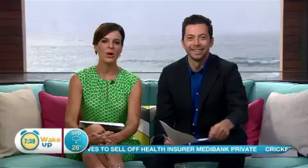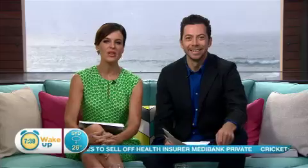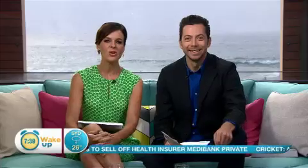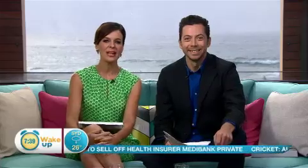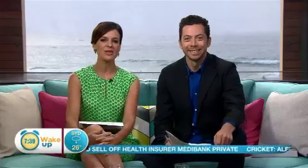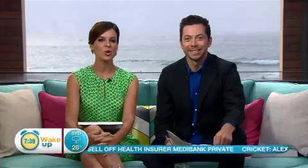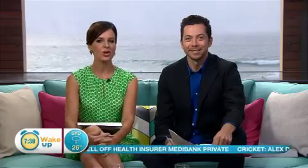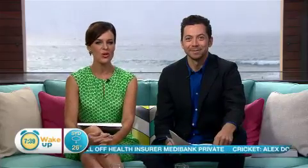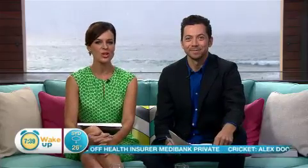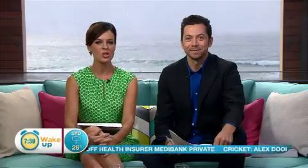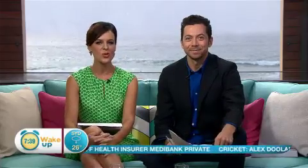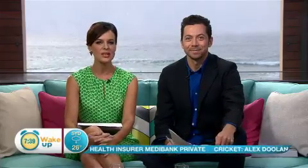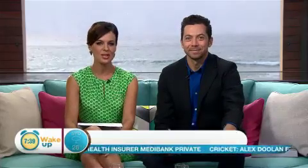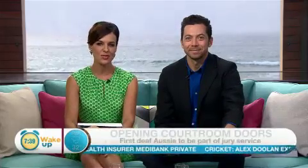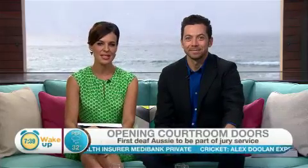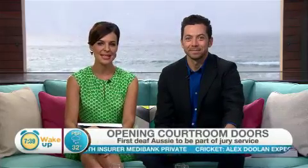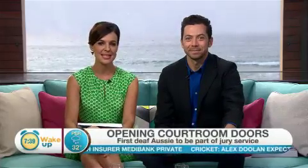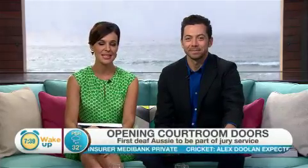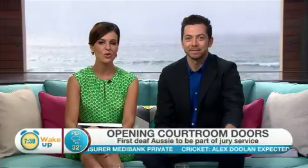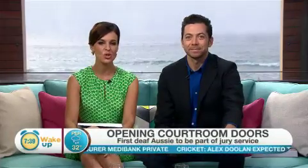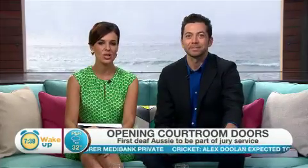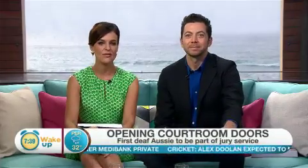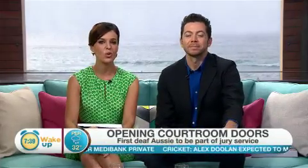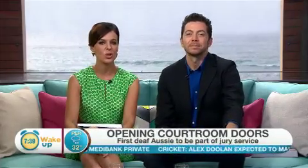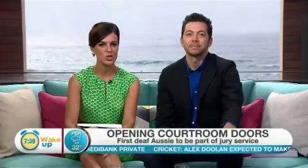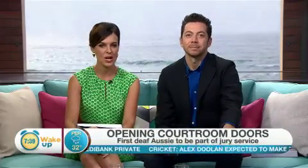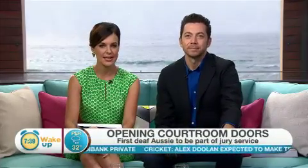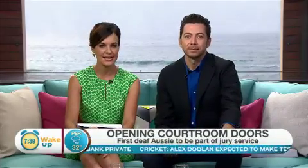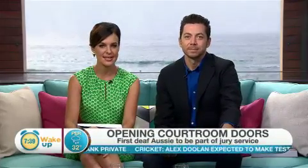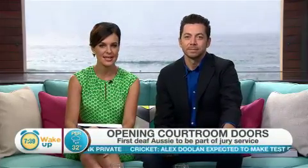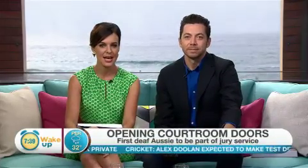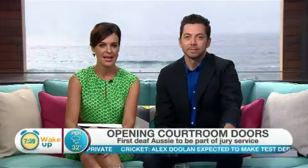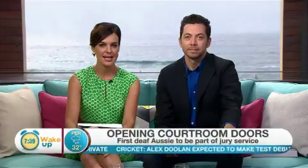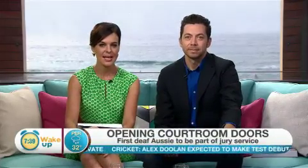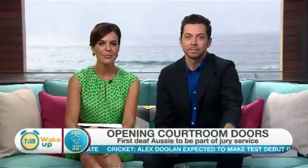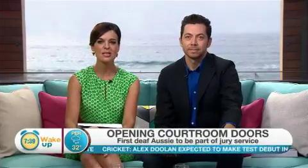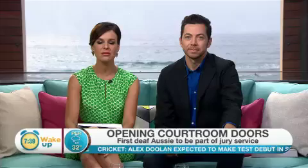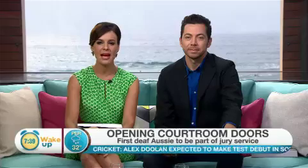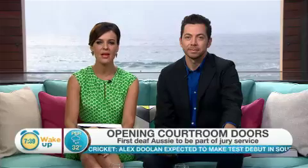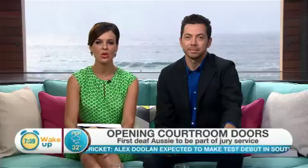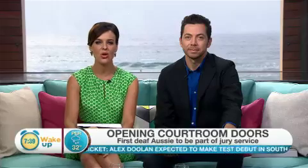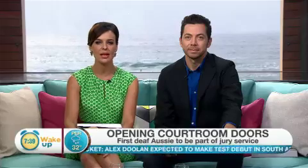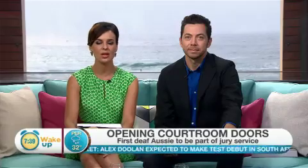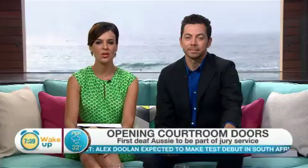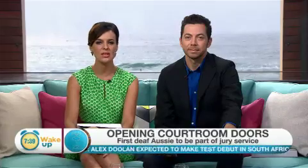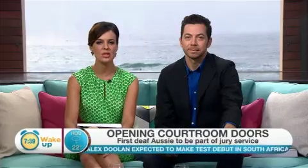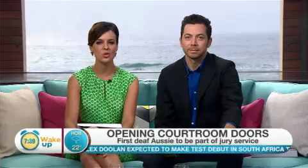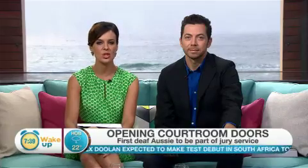I'm not. Whether you love it or loath it, jury service is a civil duty for all Australians. Yet up until now, the law had closed its doors to the